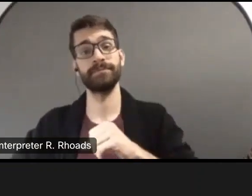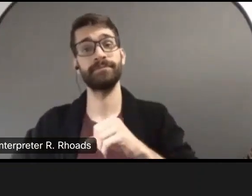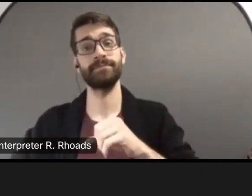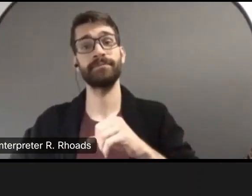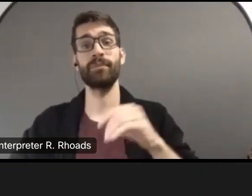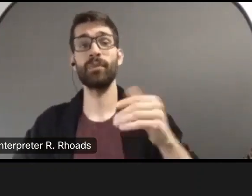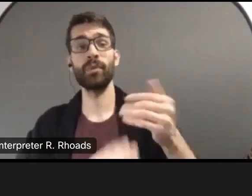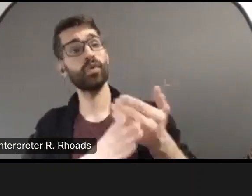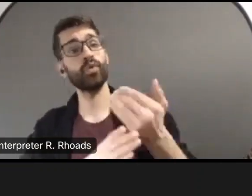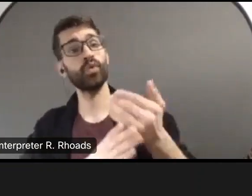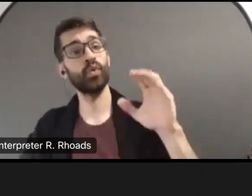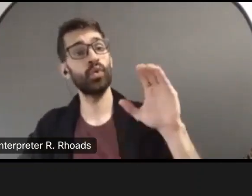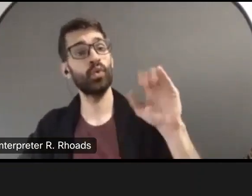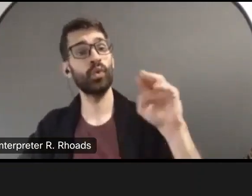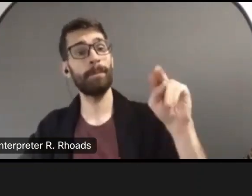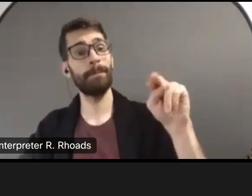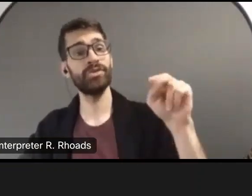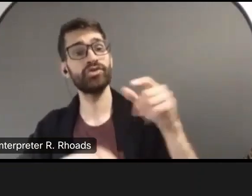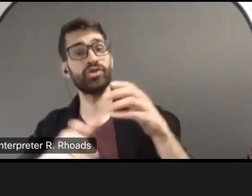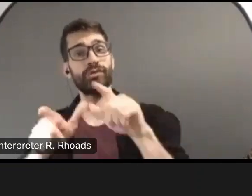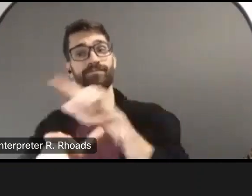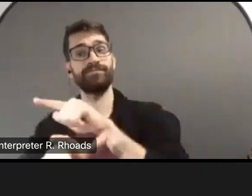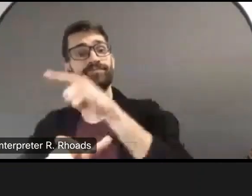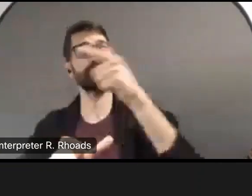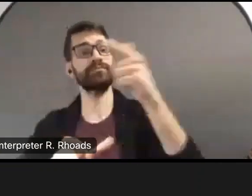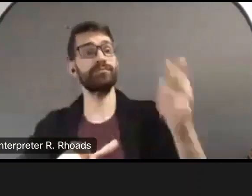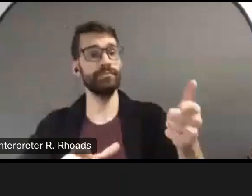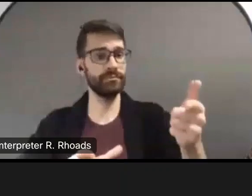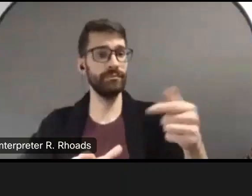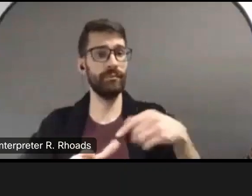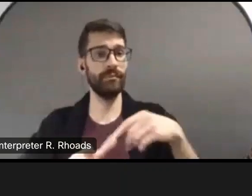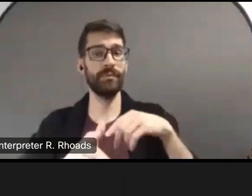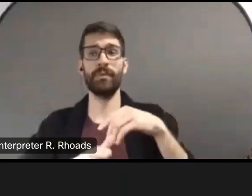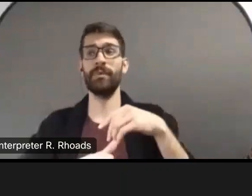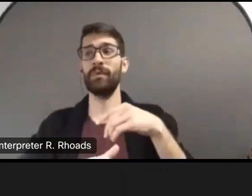is a successor to the old Commission that any actions that the old Commission takes in December,